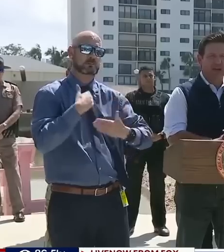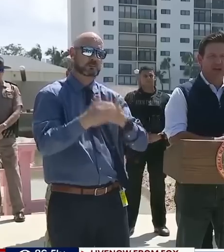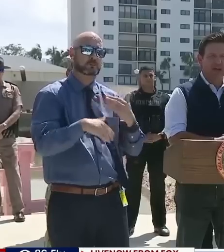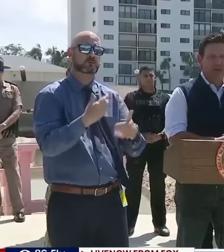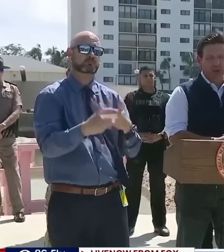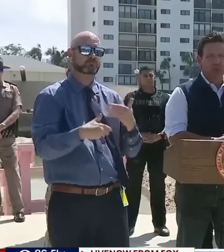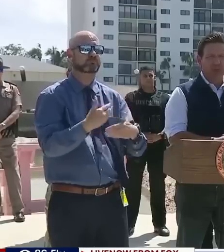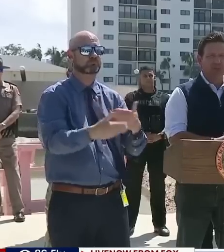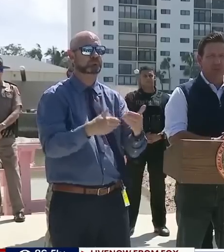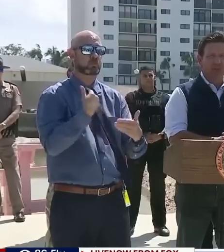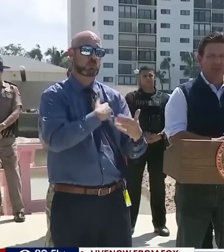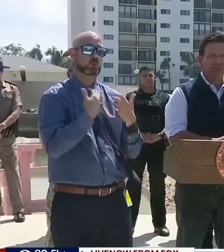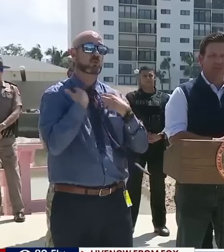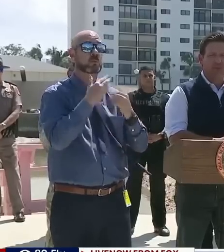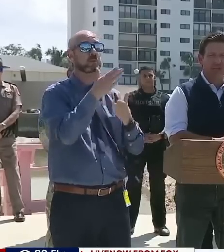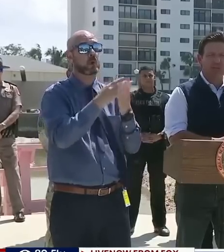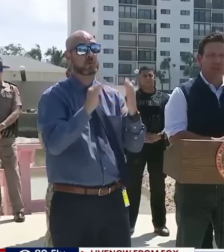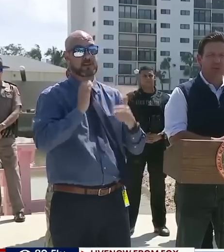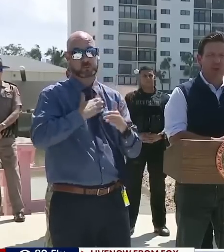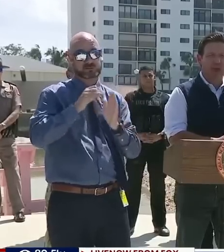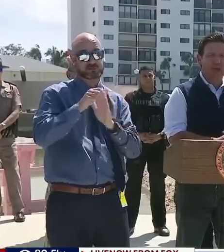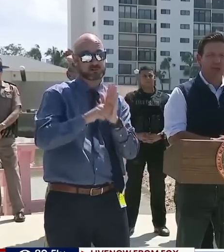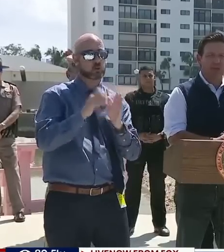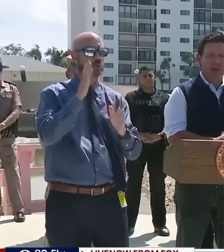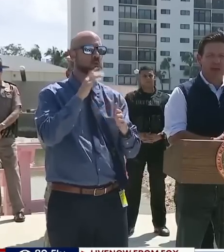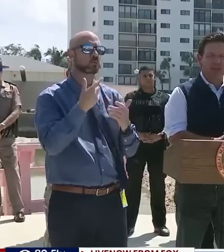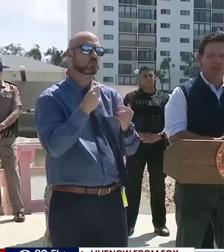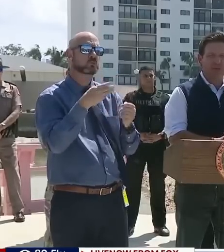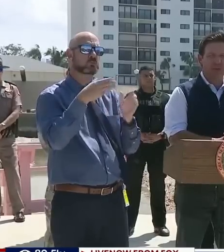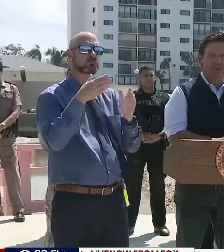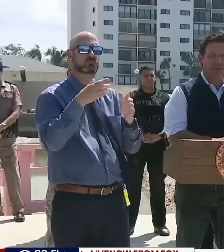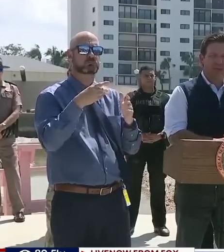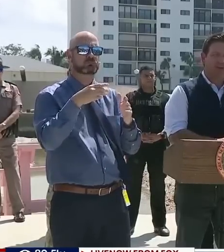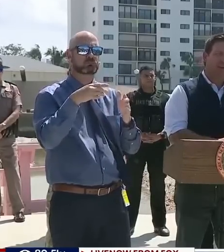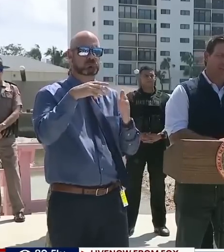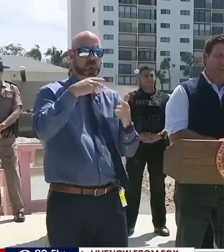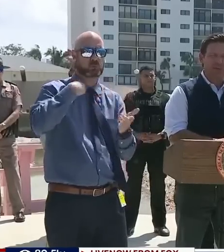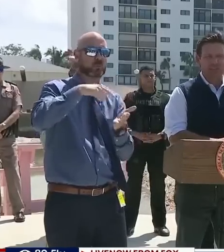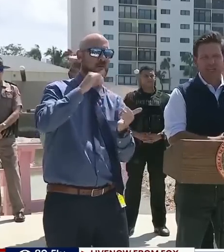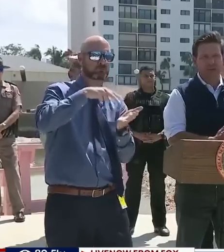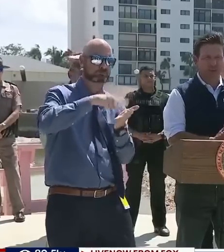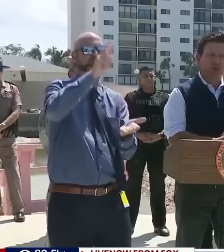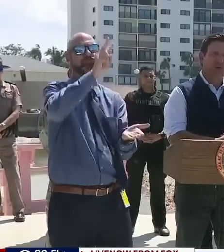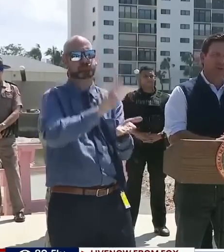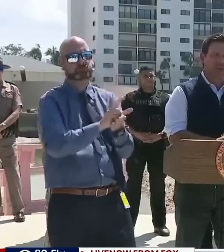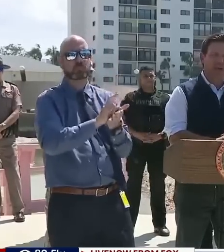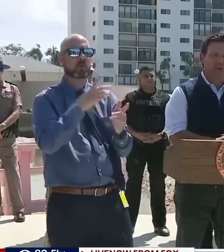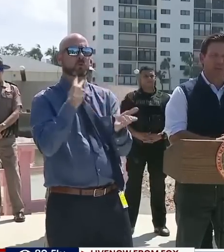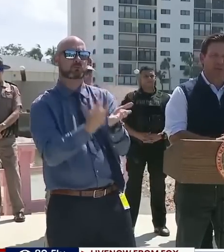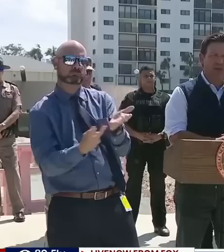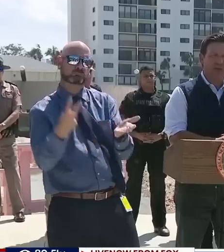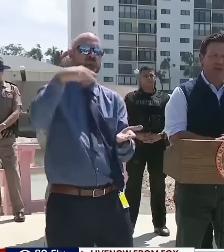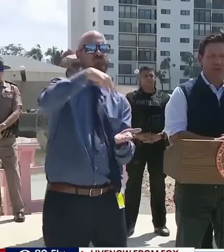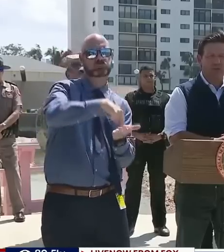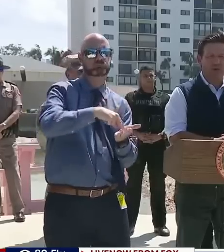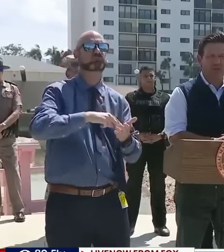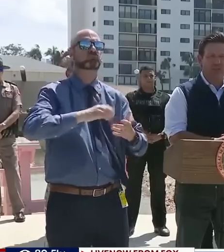understand that we also understand that this is a resilient State. This is a resilient part of our state. bounce back. We're going to